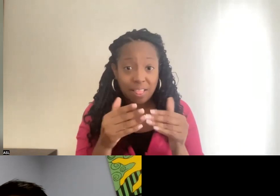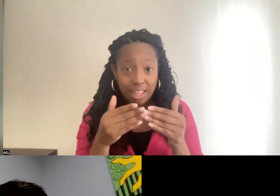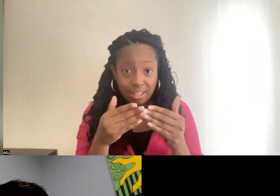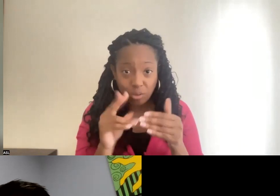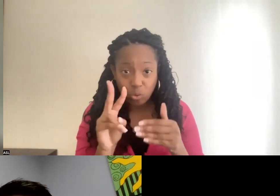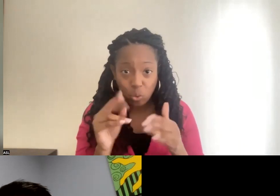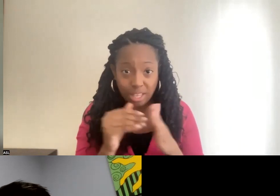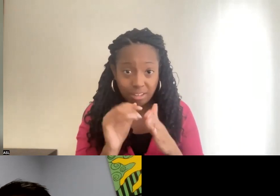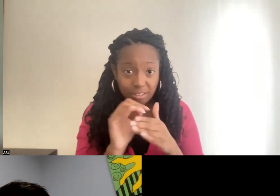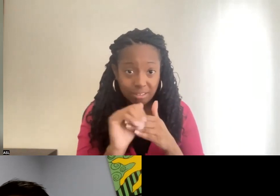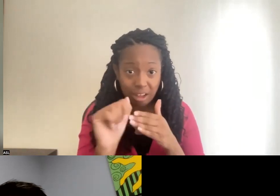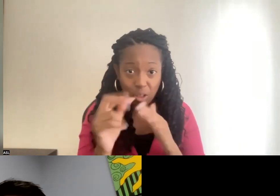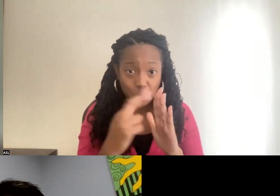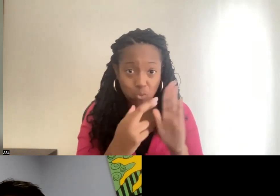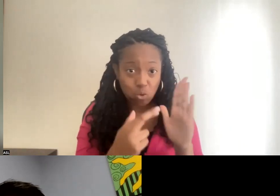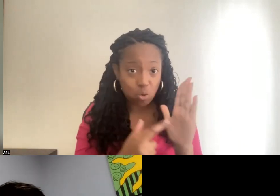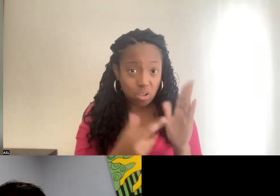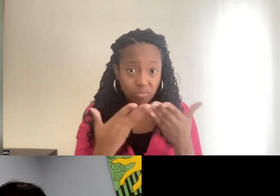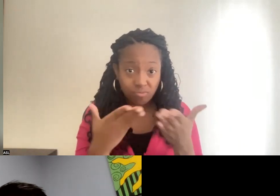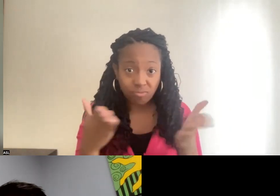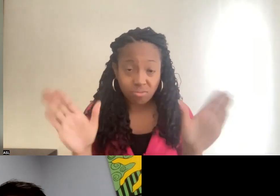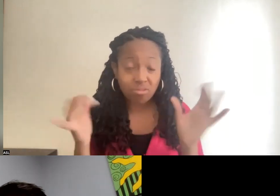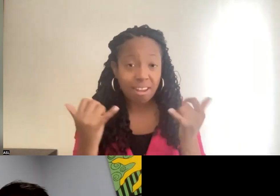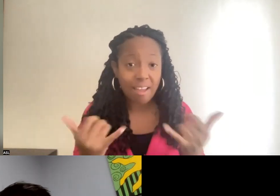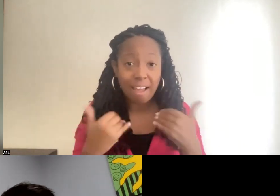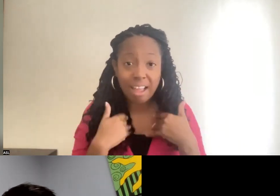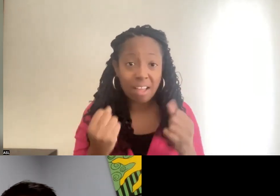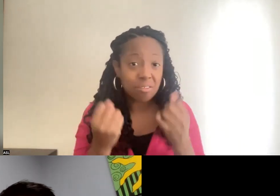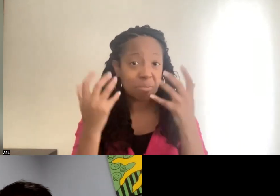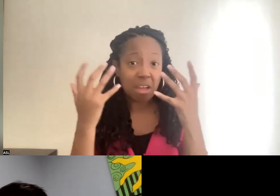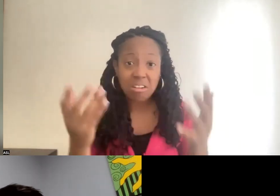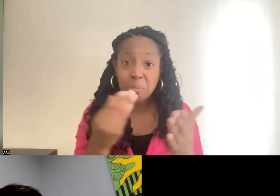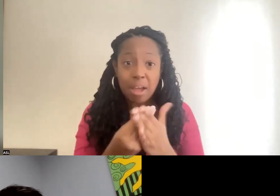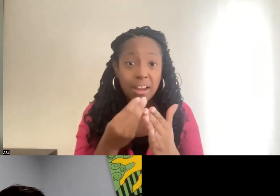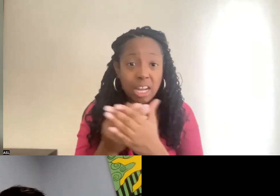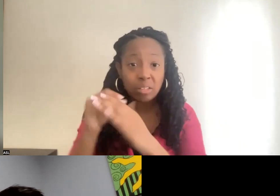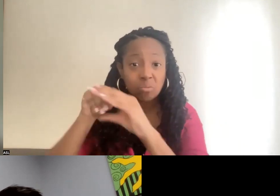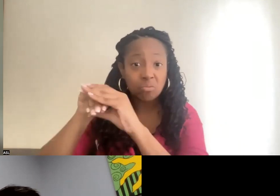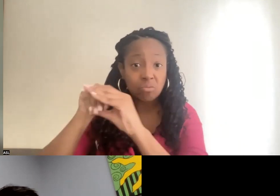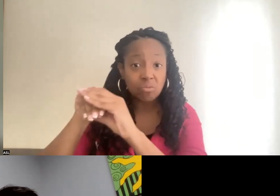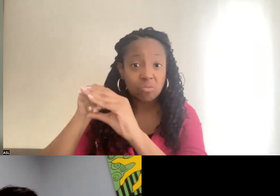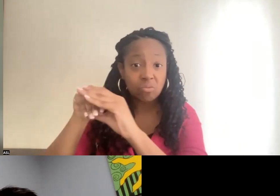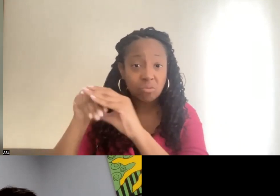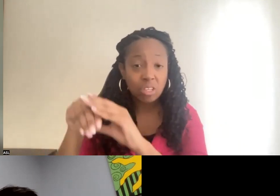now I can have pretty much as much as I want in in normal reasonable fashion in my child's name